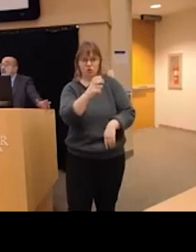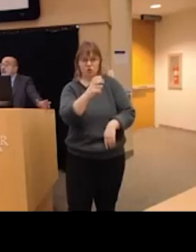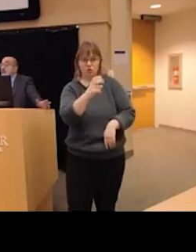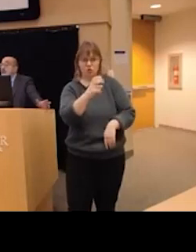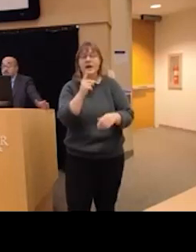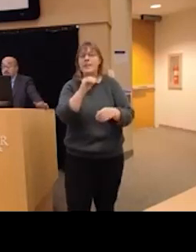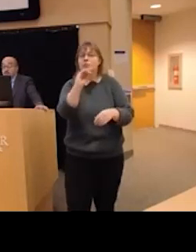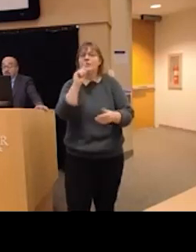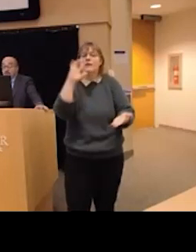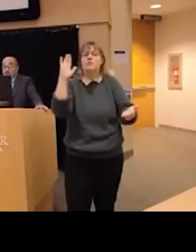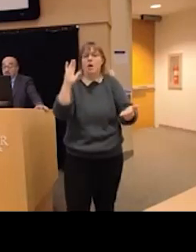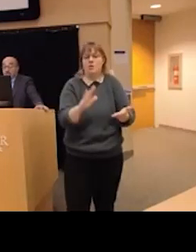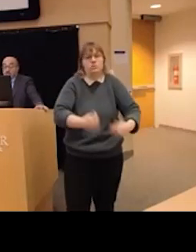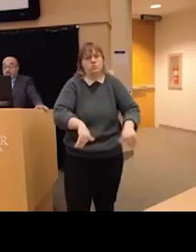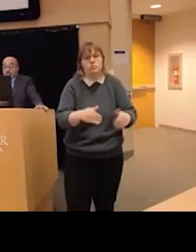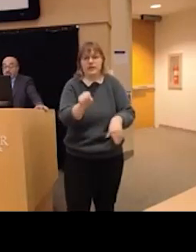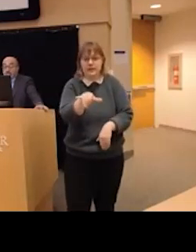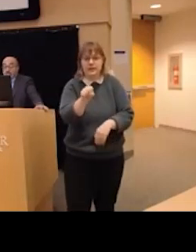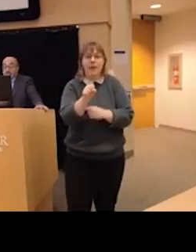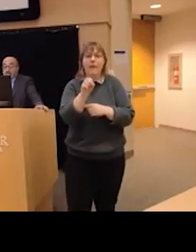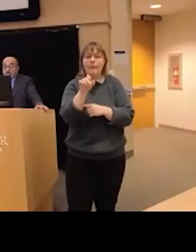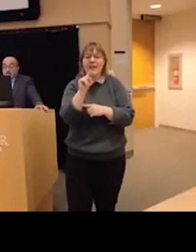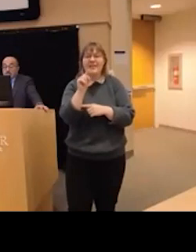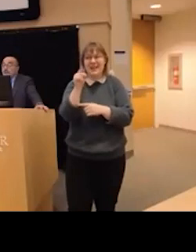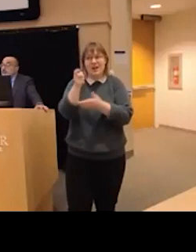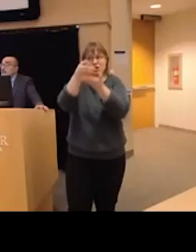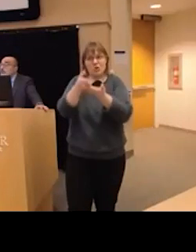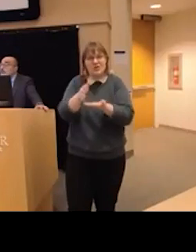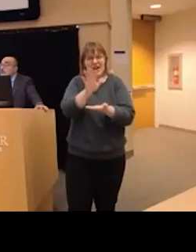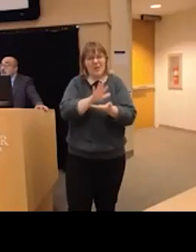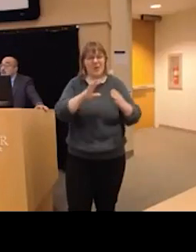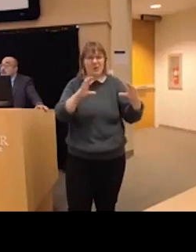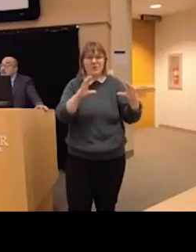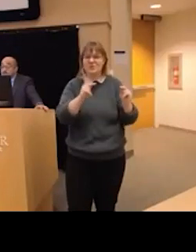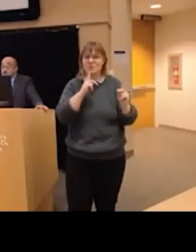down dramatically uh you know but still the data shows about of those on opioids chronically 5 to